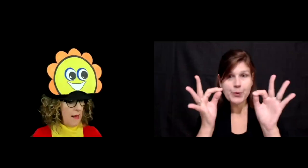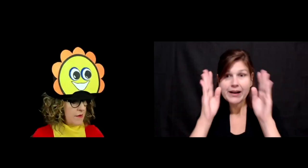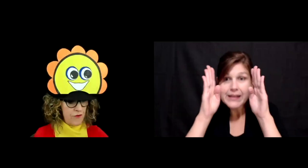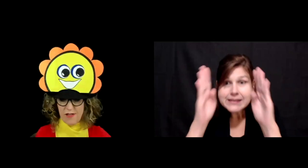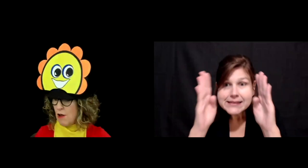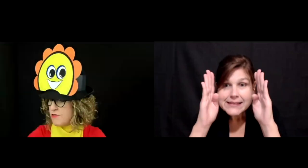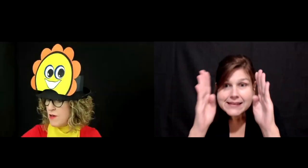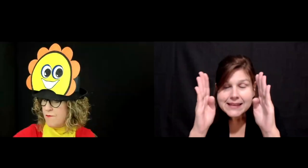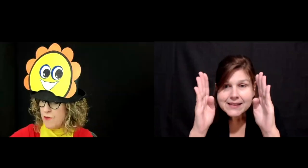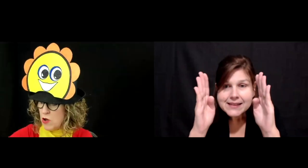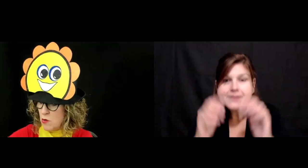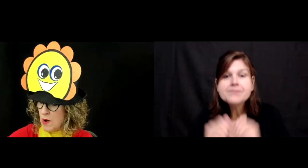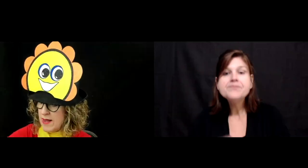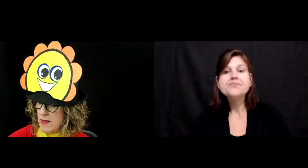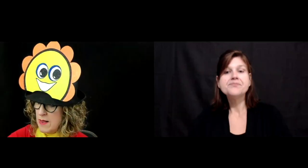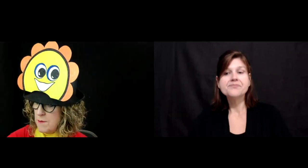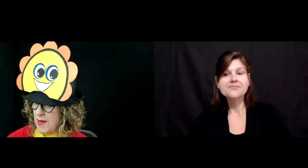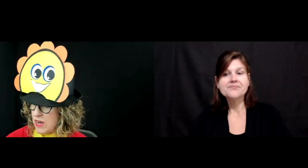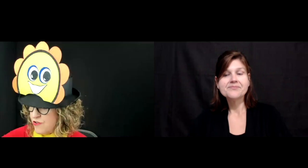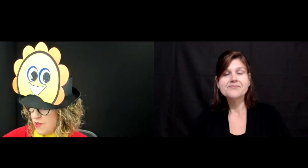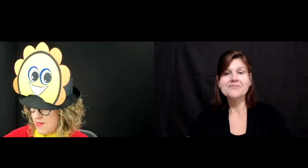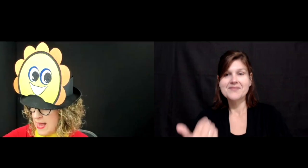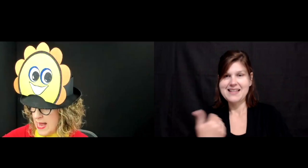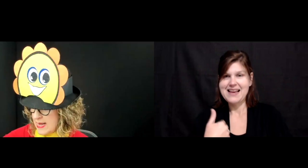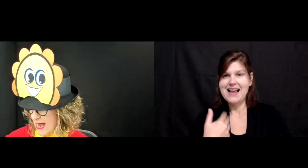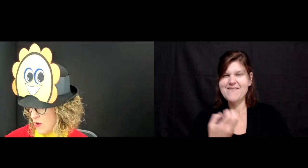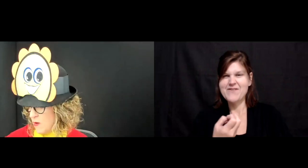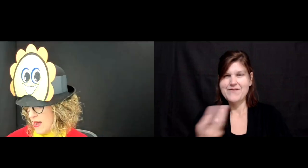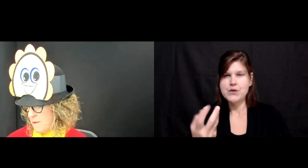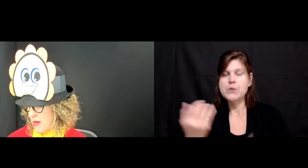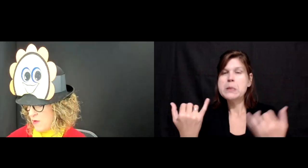And I've just got a few little pictures now.